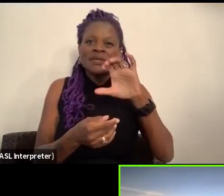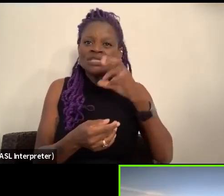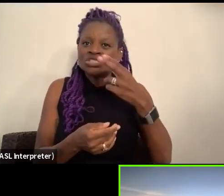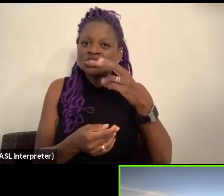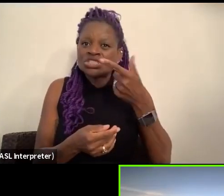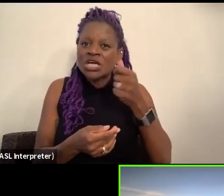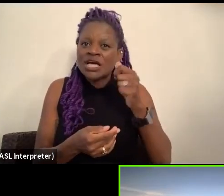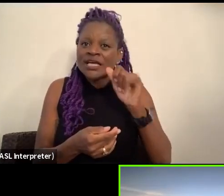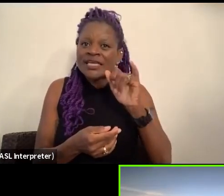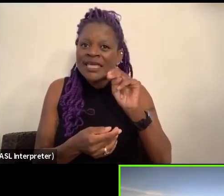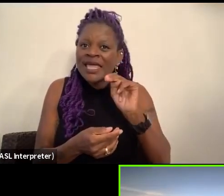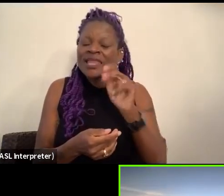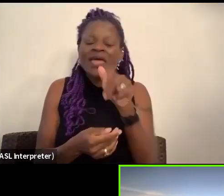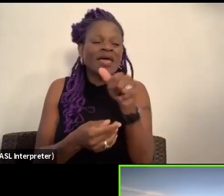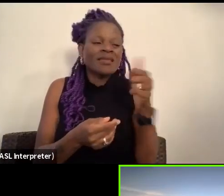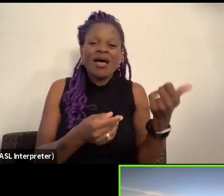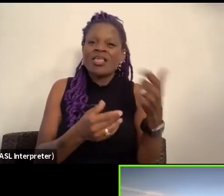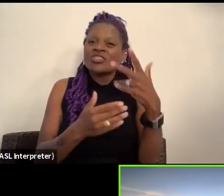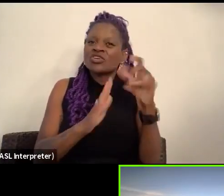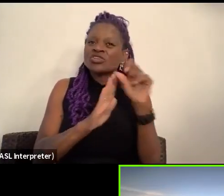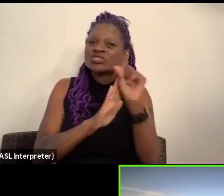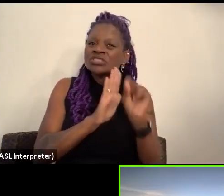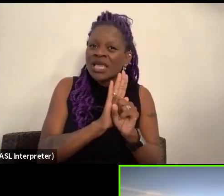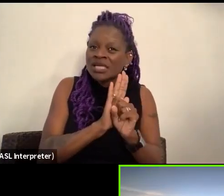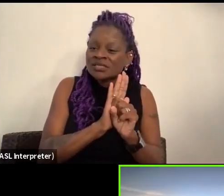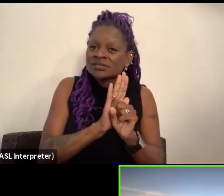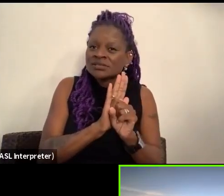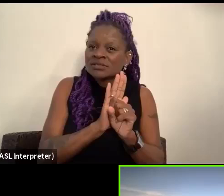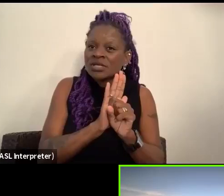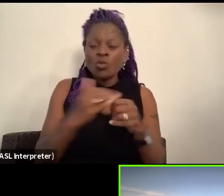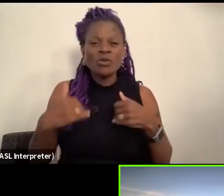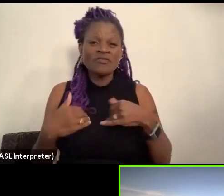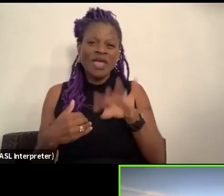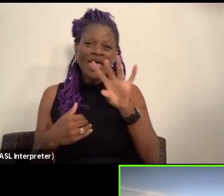Nationwide, there have been an eight percent increase in the average daily